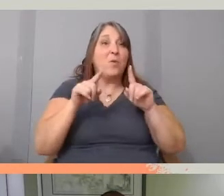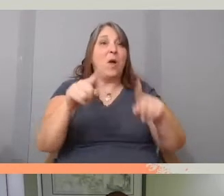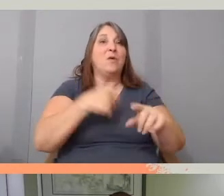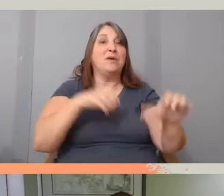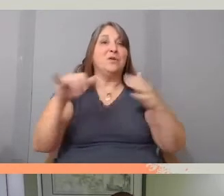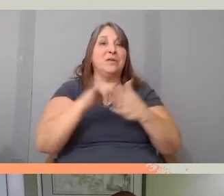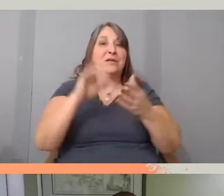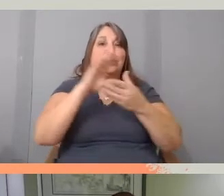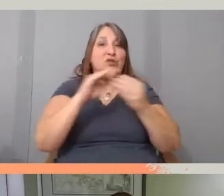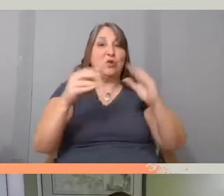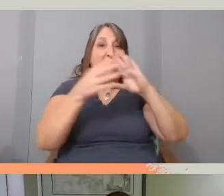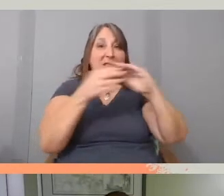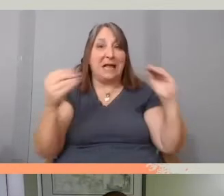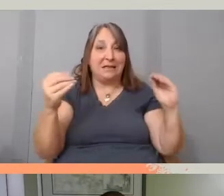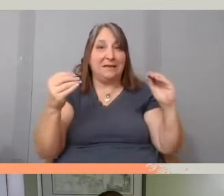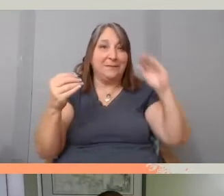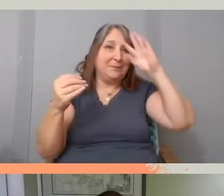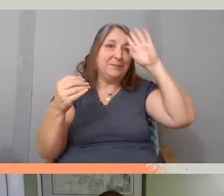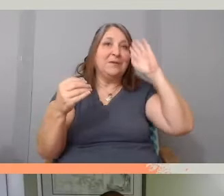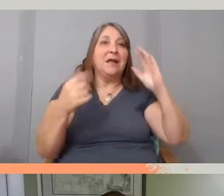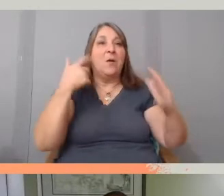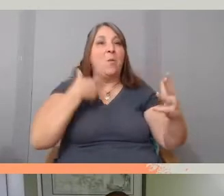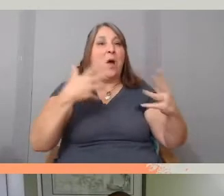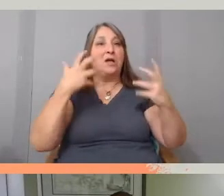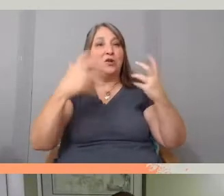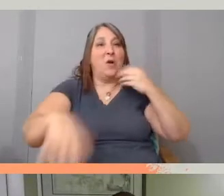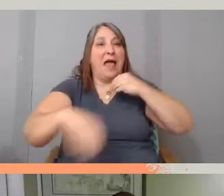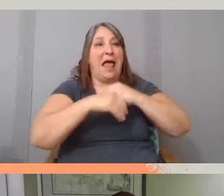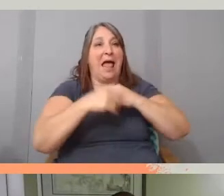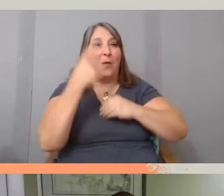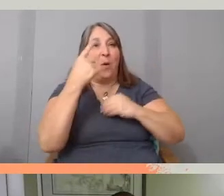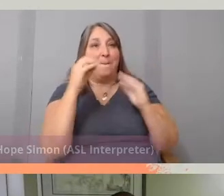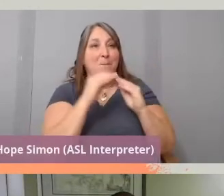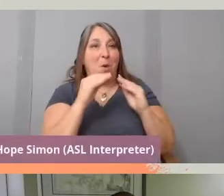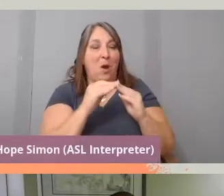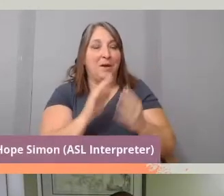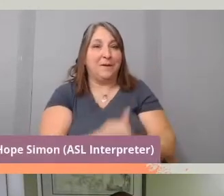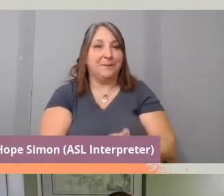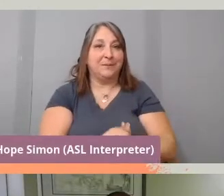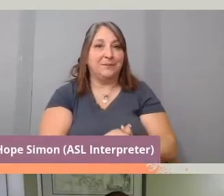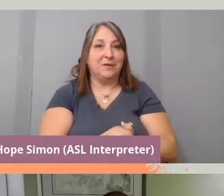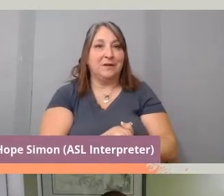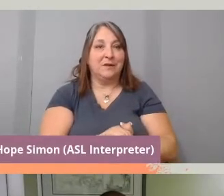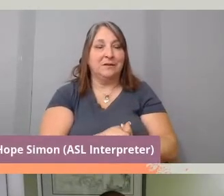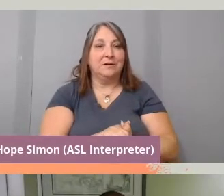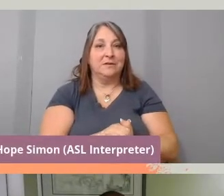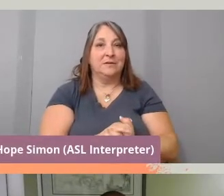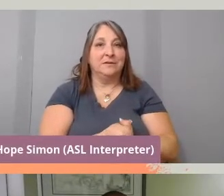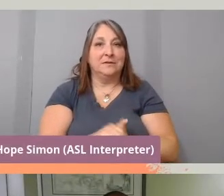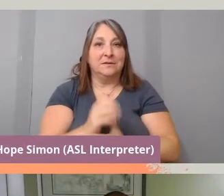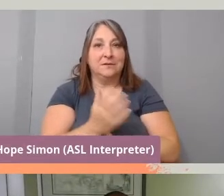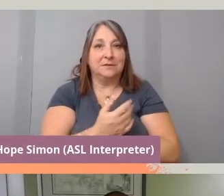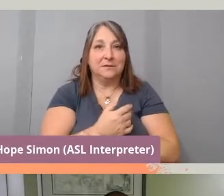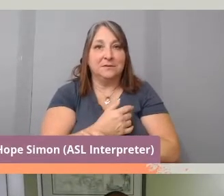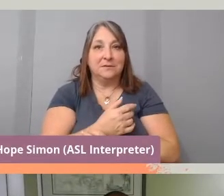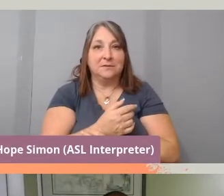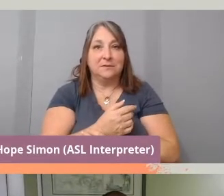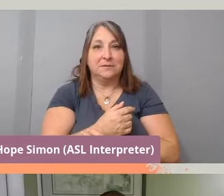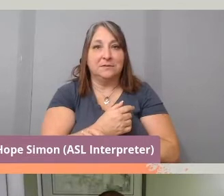Yeah. And just to add one last thing to that. I think mentorship, apprenticeship, you know,